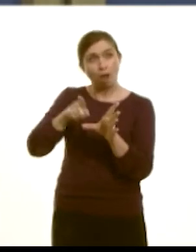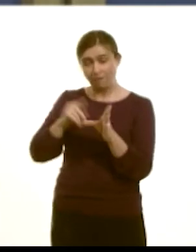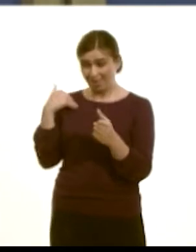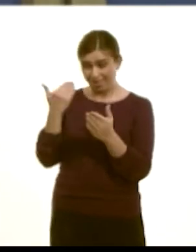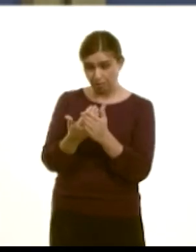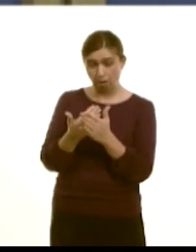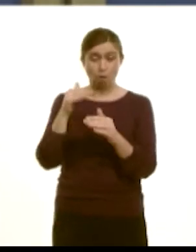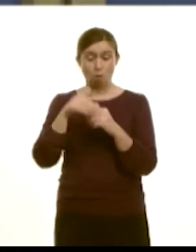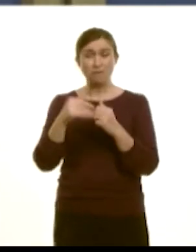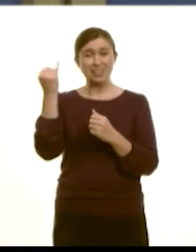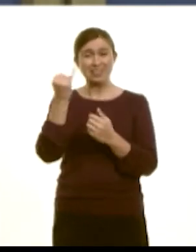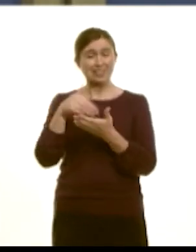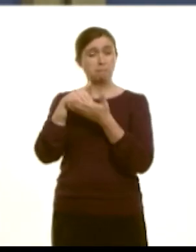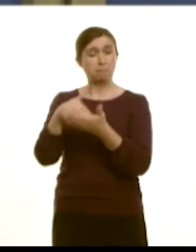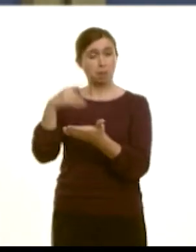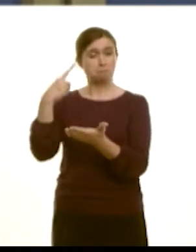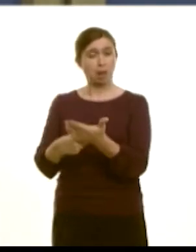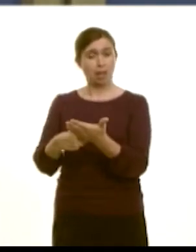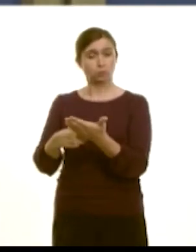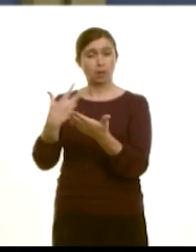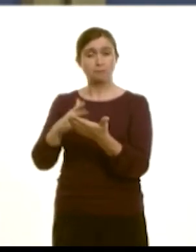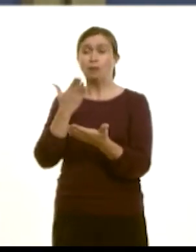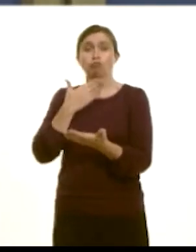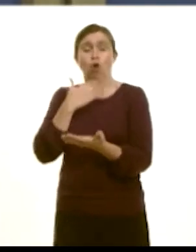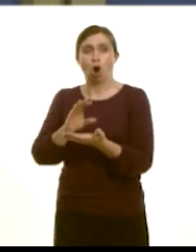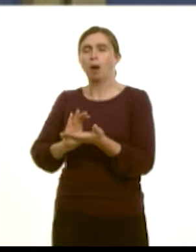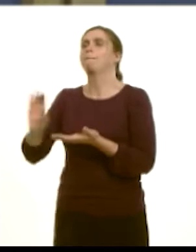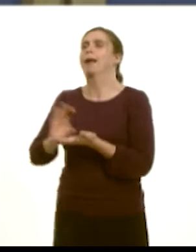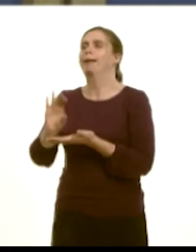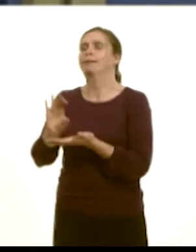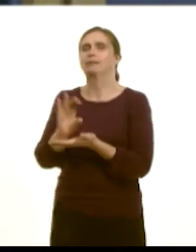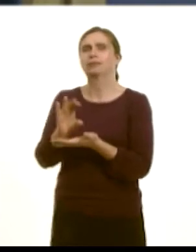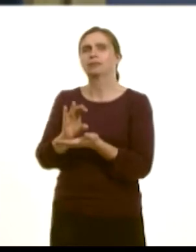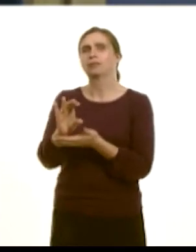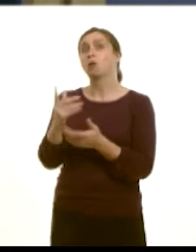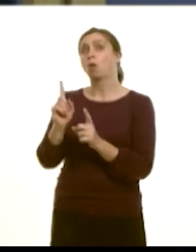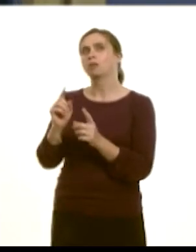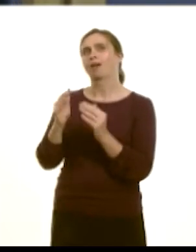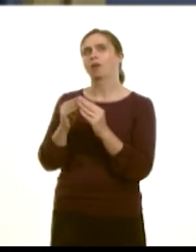years, over £16 million has been wrongly paid out in housing benefit payments that